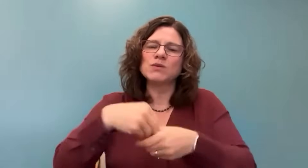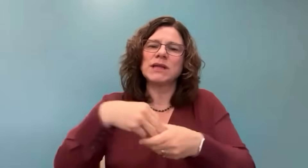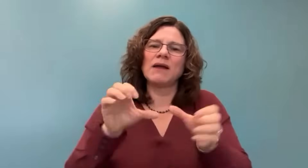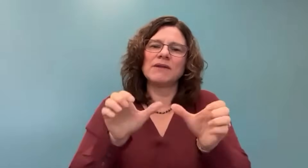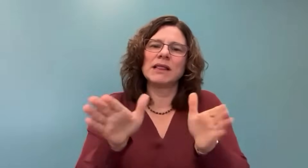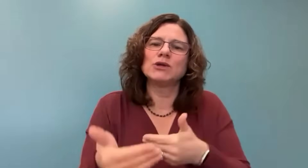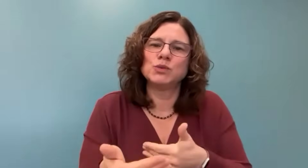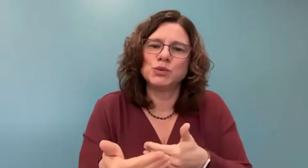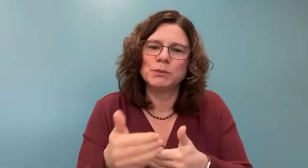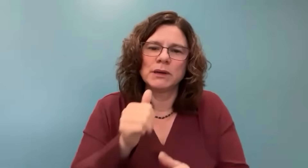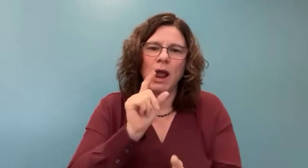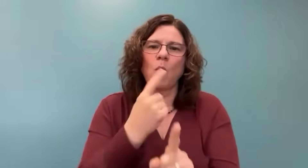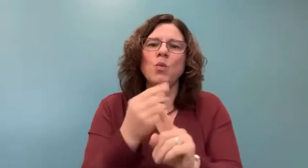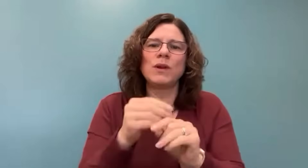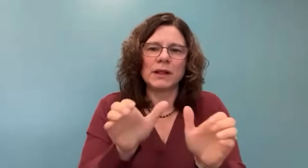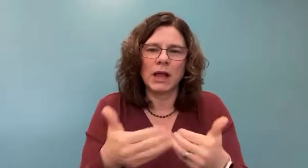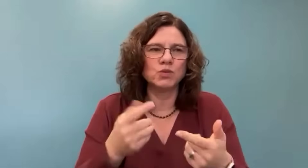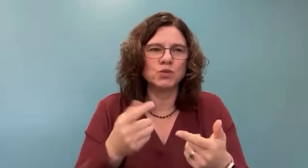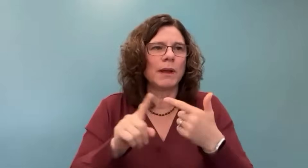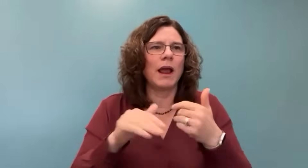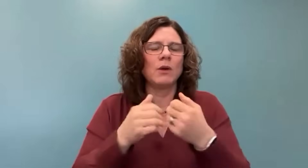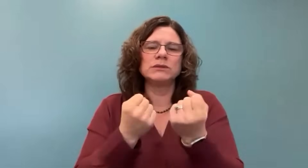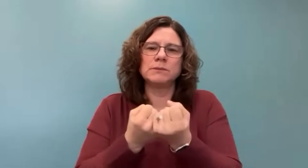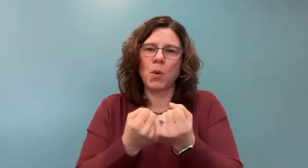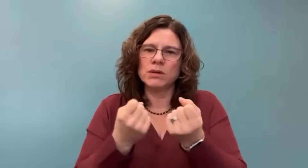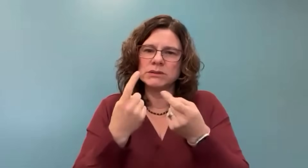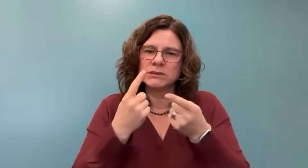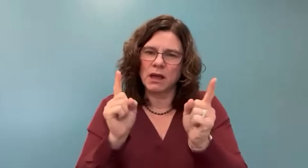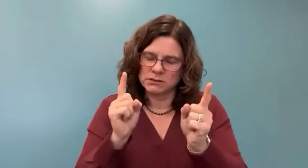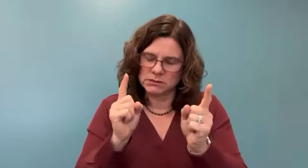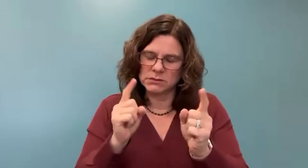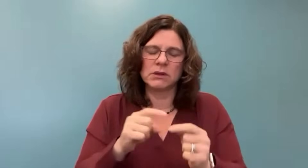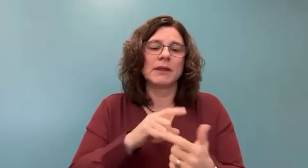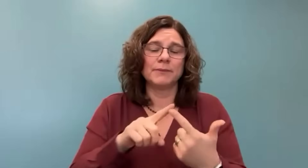Outside of the classroom, not just in the classroom. How can it support success?